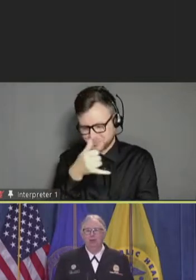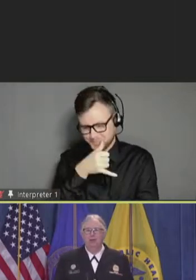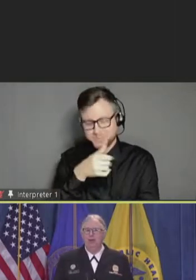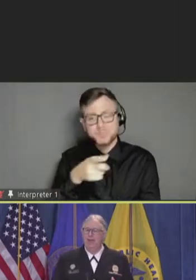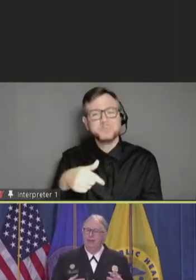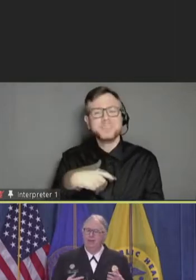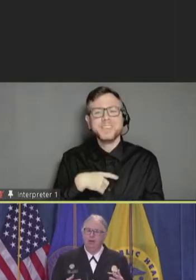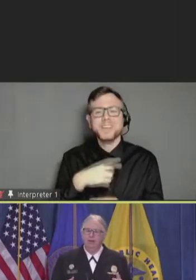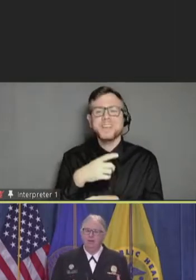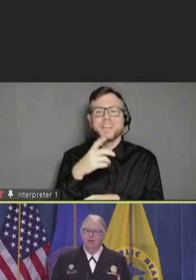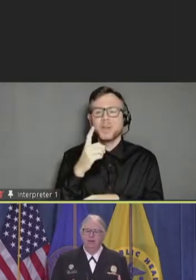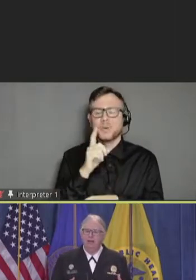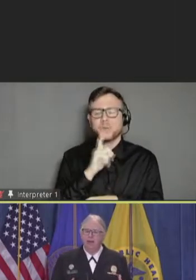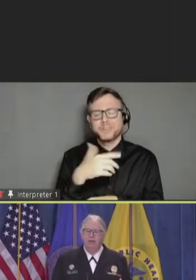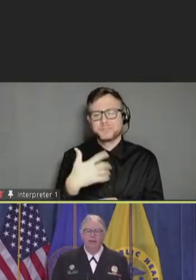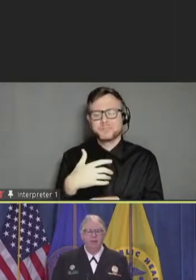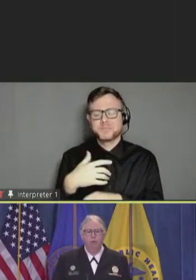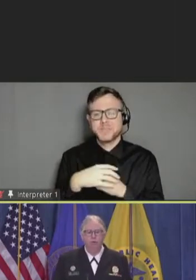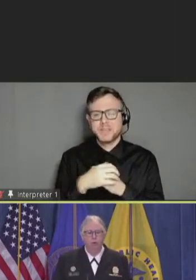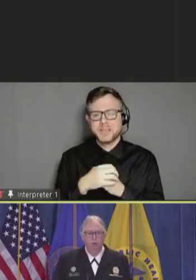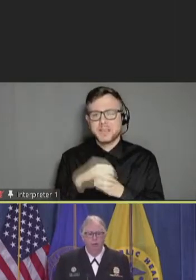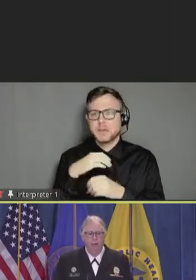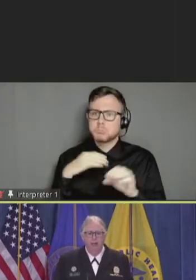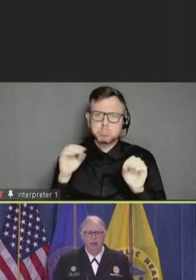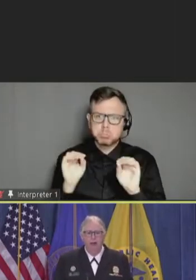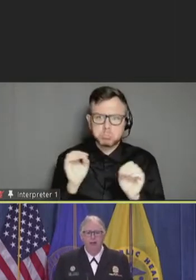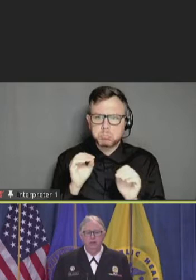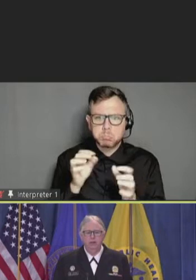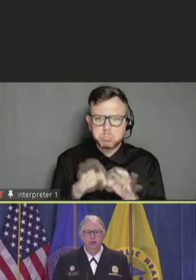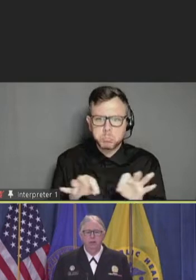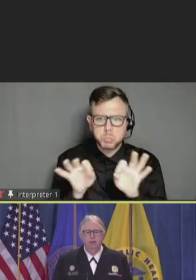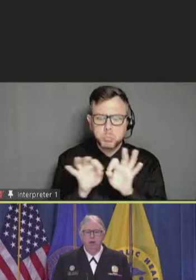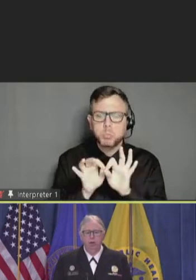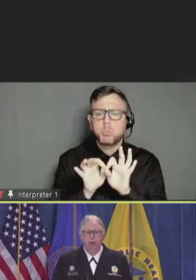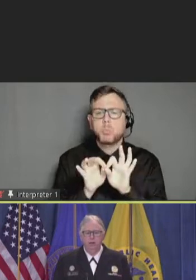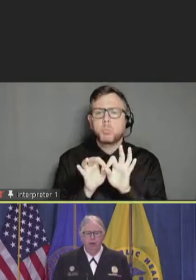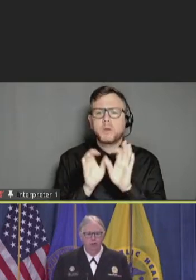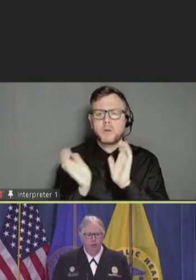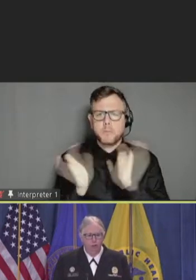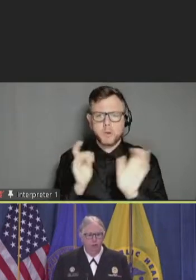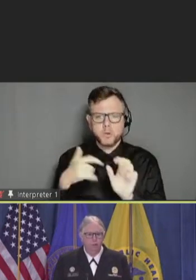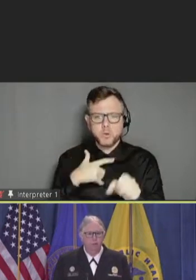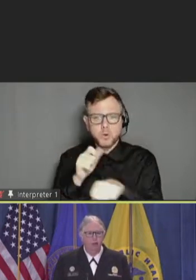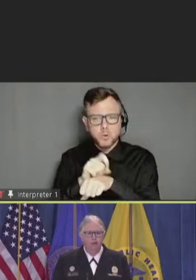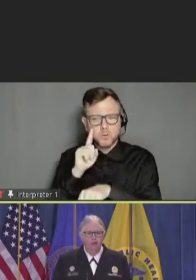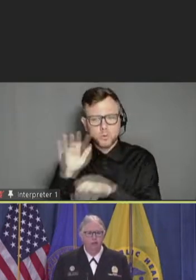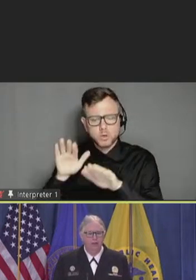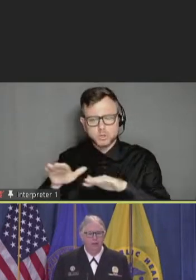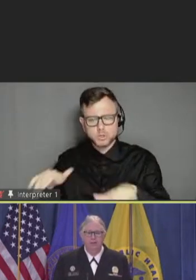And, you know, nothing is more important in terms of our work for our children, but also